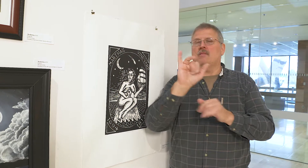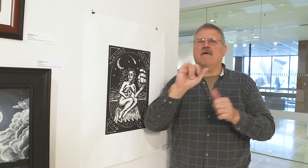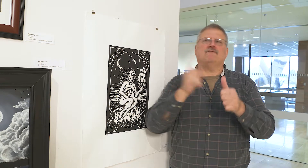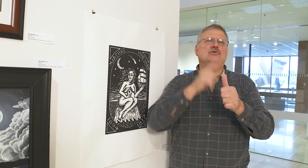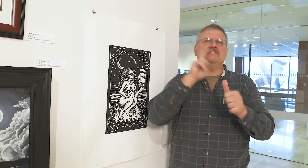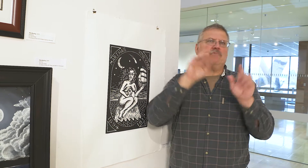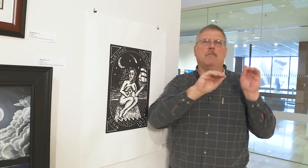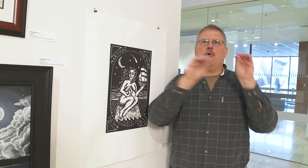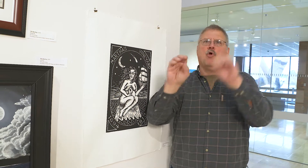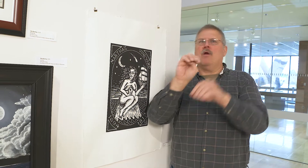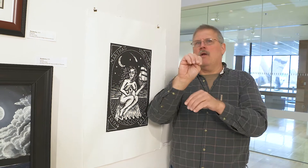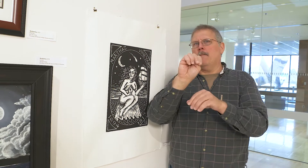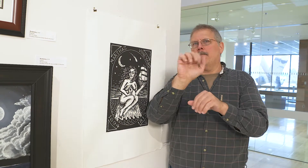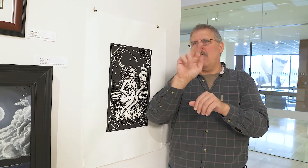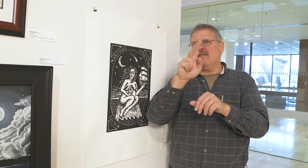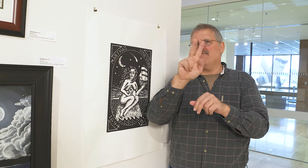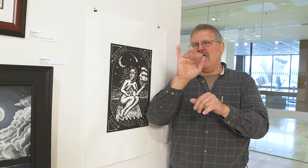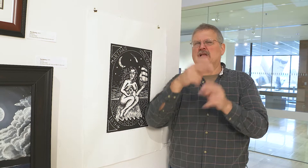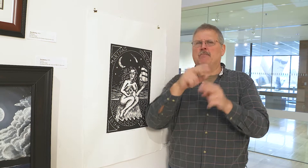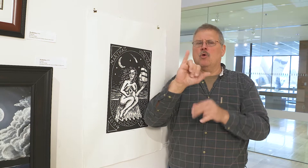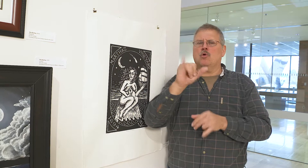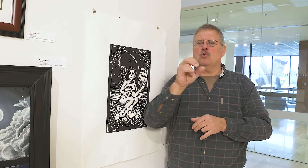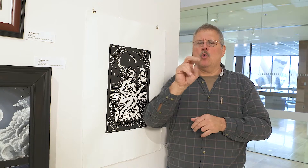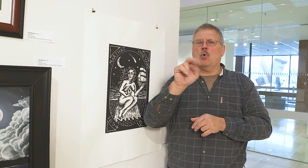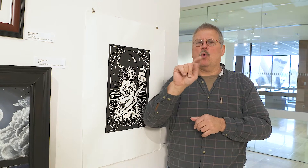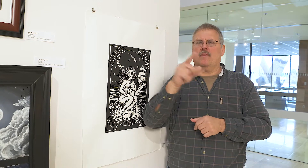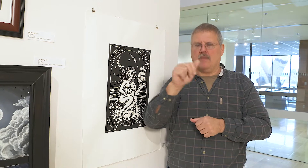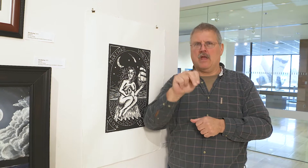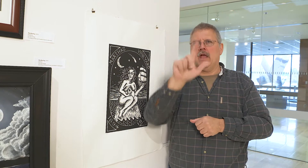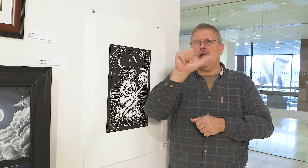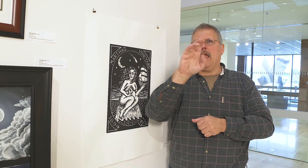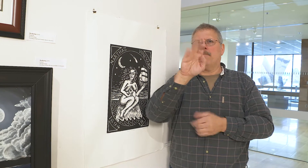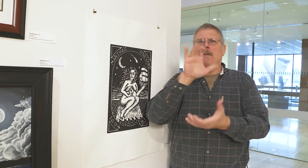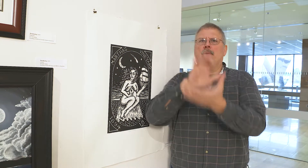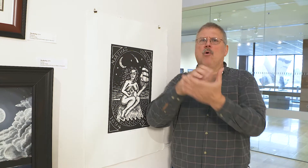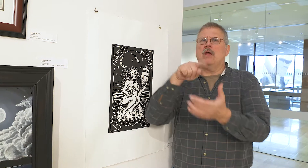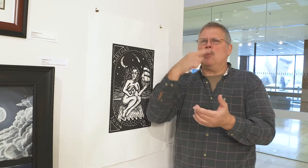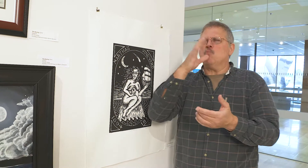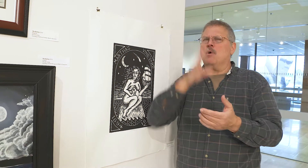1694 was the year the first deaf person, named Jonathan Lambert, moved to Martha's Vineyard.